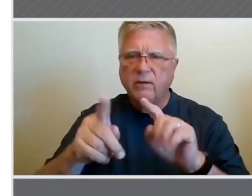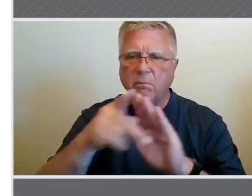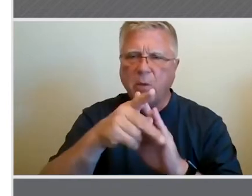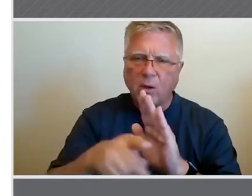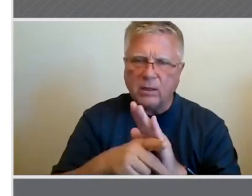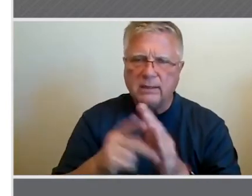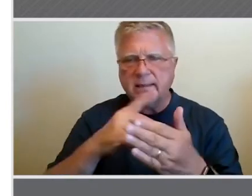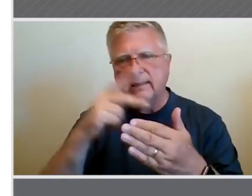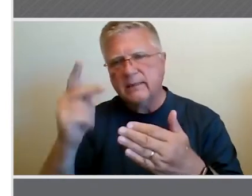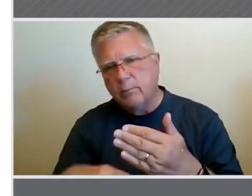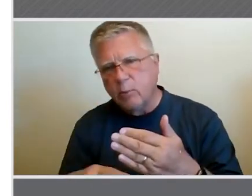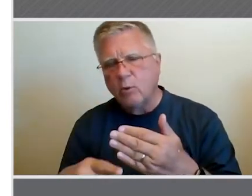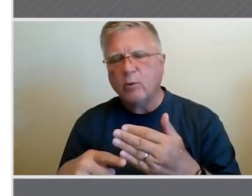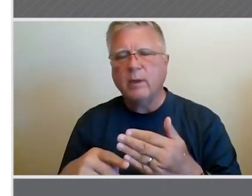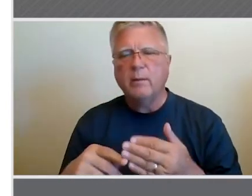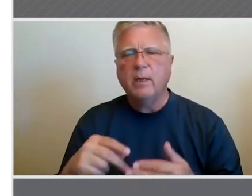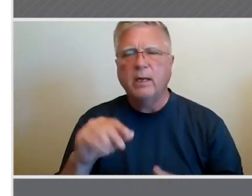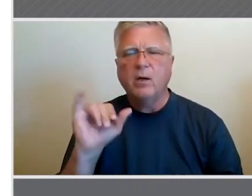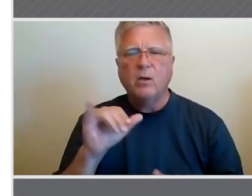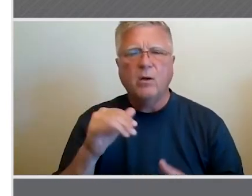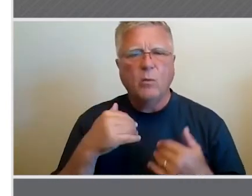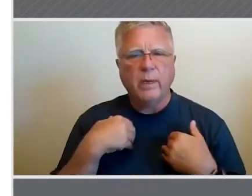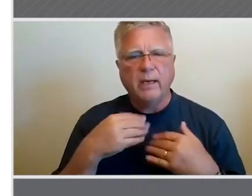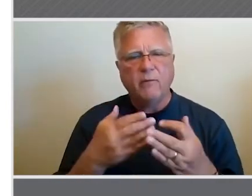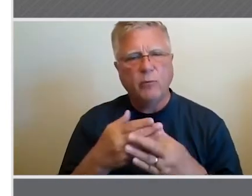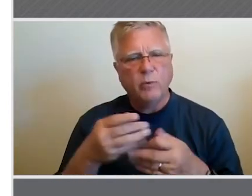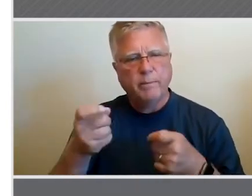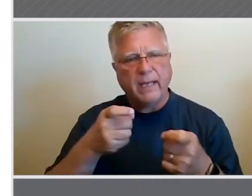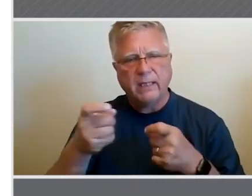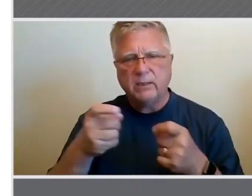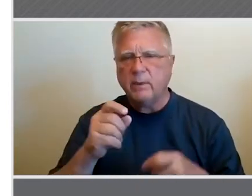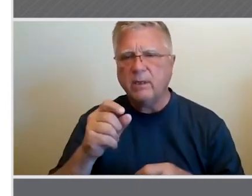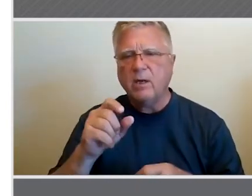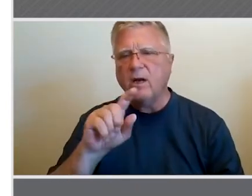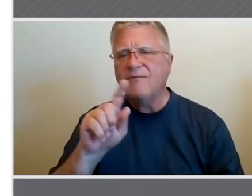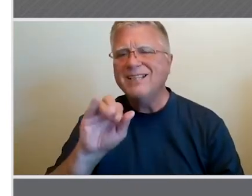we also you know what through the management of the city's zoning code, and our development